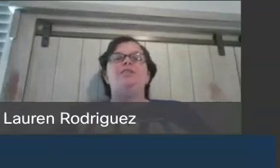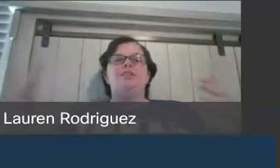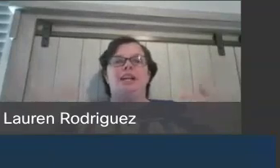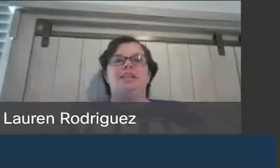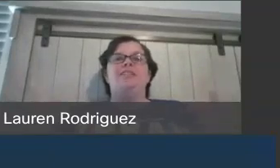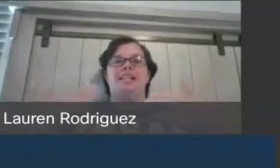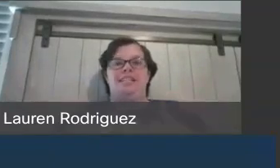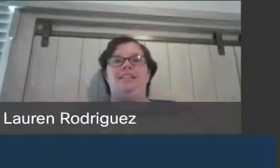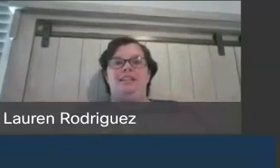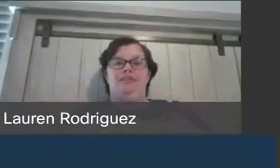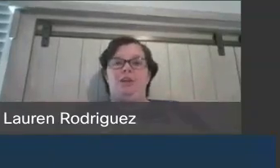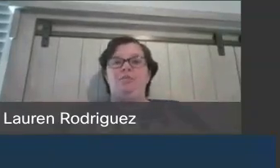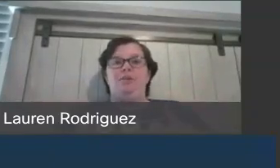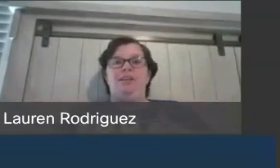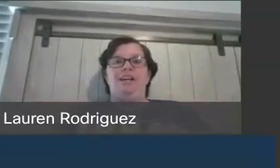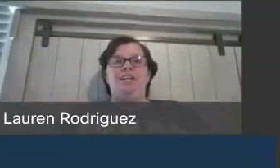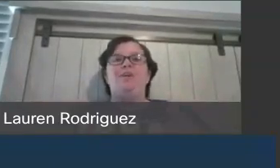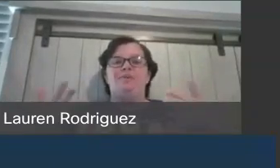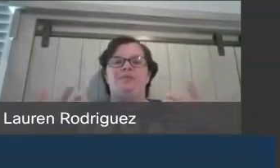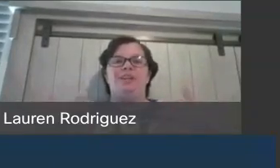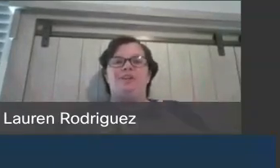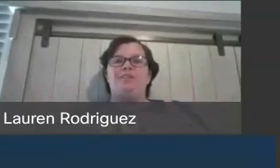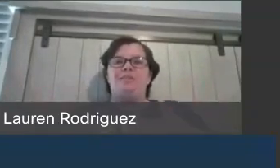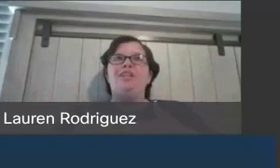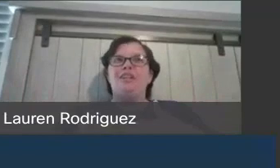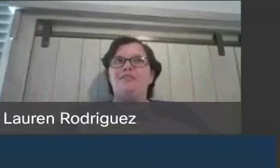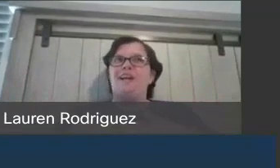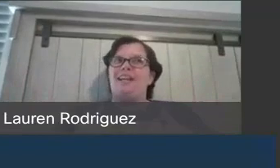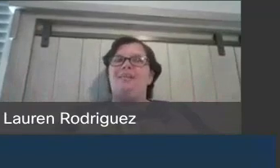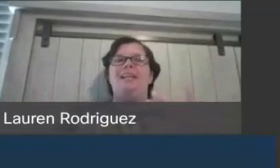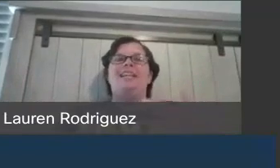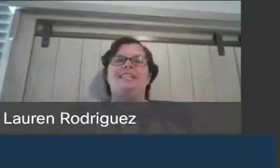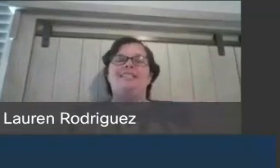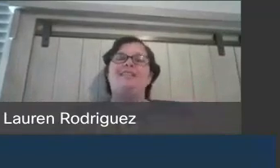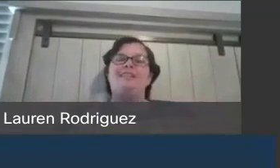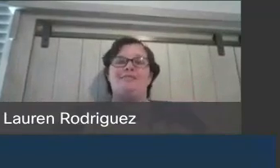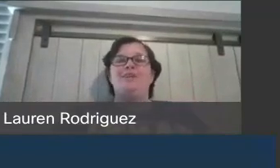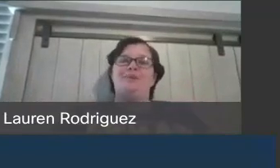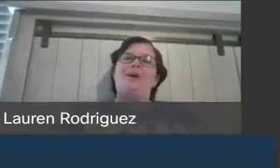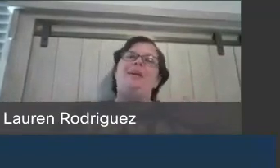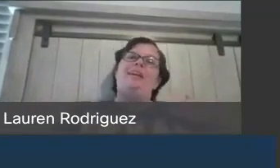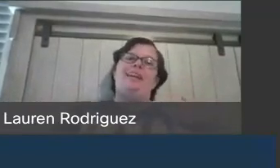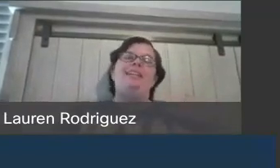here's kind of the criteria of what I'm doing. I don't, you know... 'Cause it was a little nerve wracking, you'd be like, this is all I wrote.